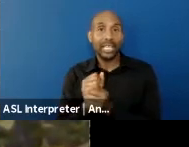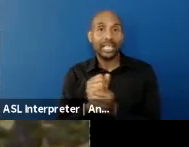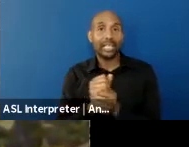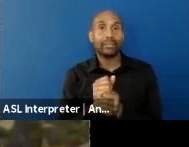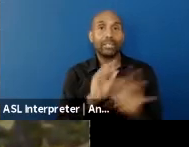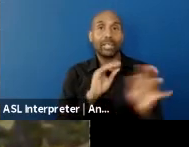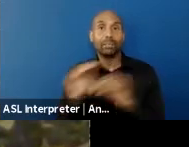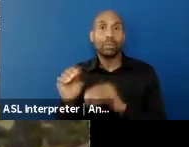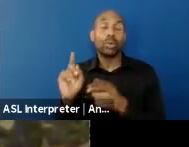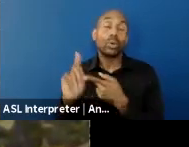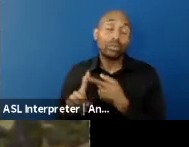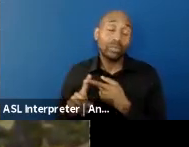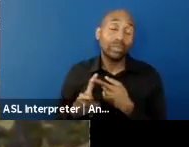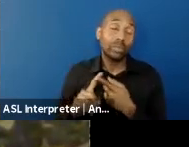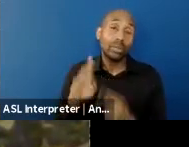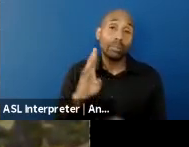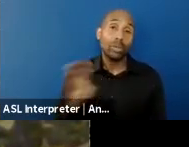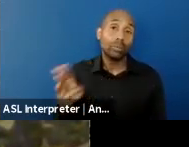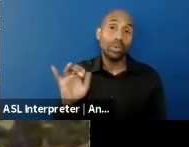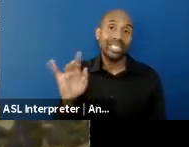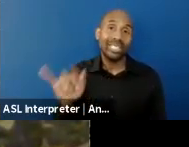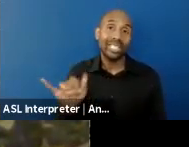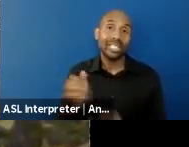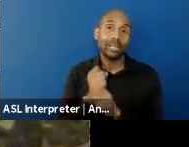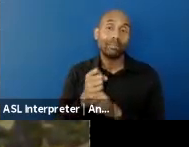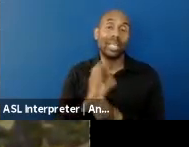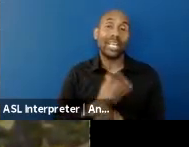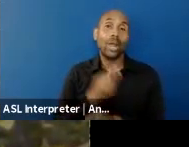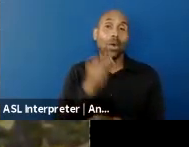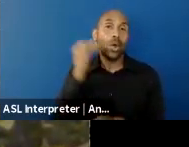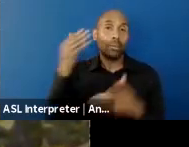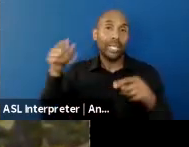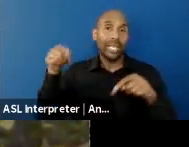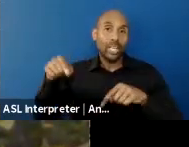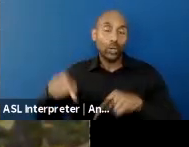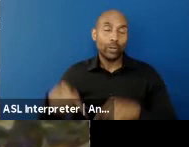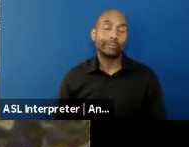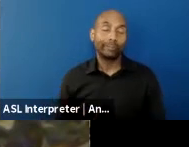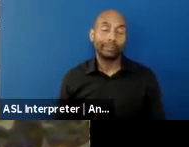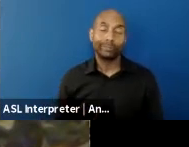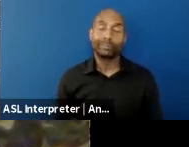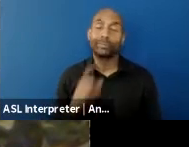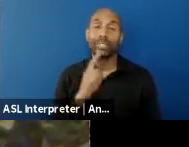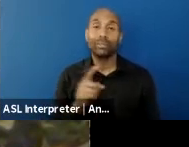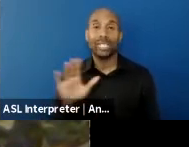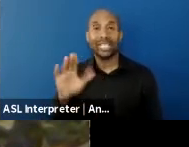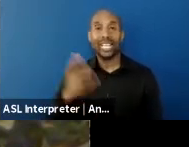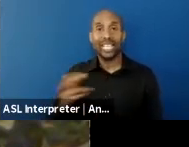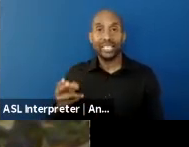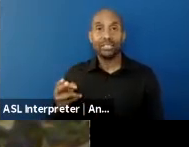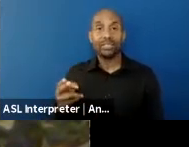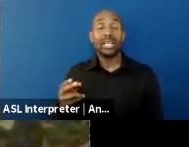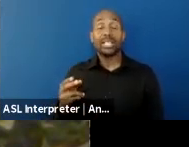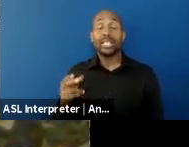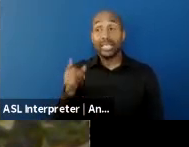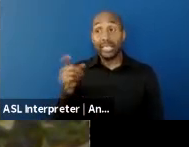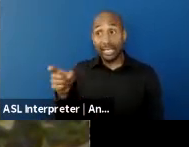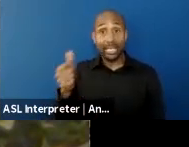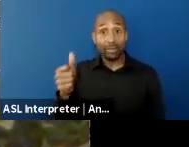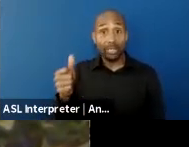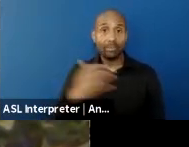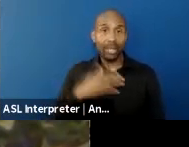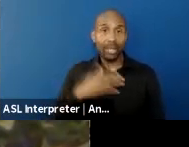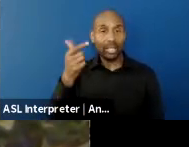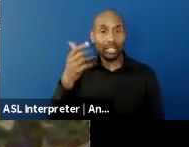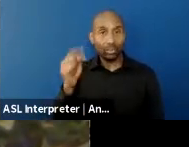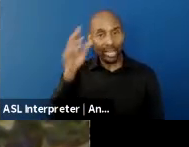So the history and the willingness to fight for adversity.